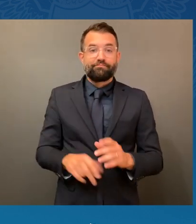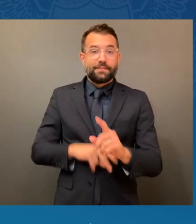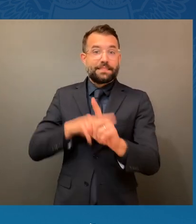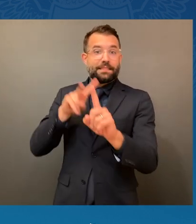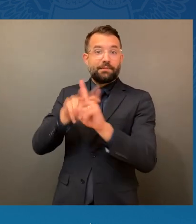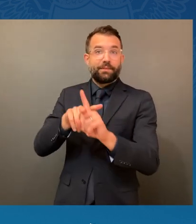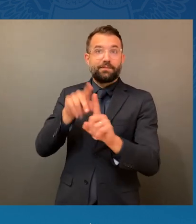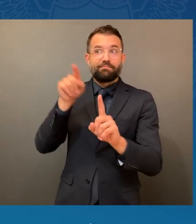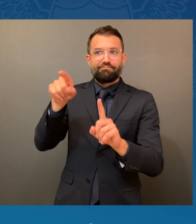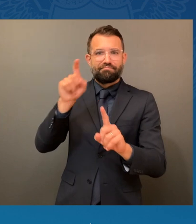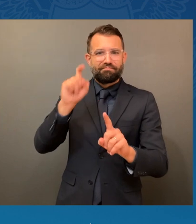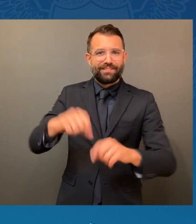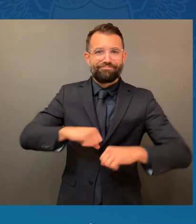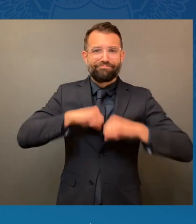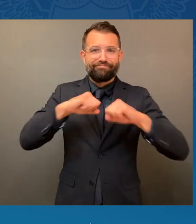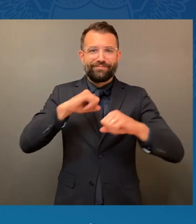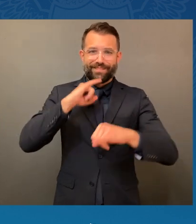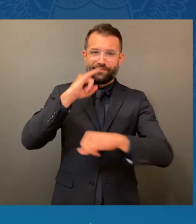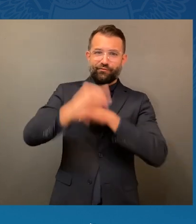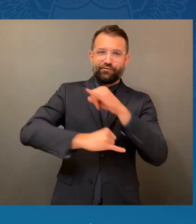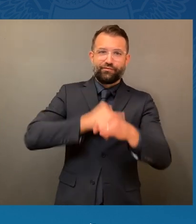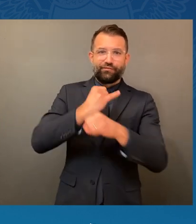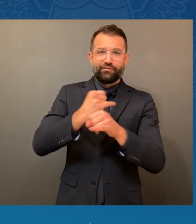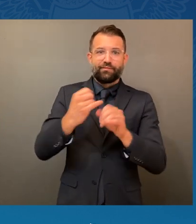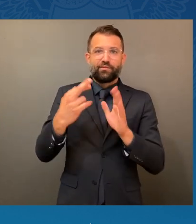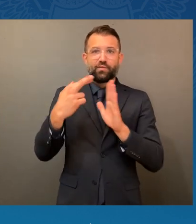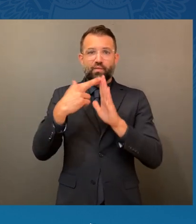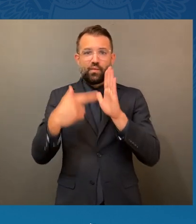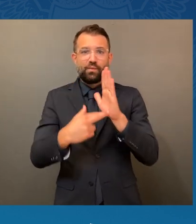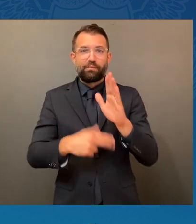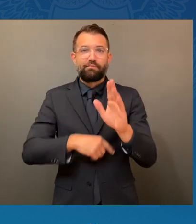and norms recognized around the world,